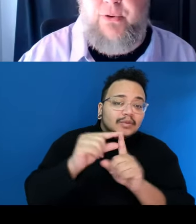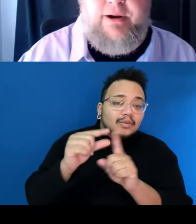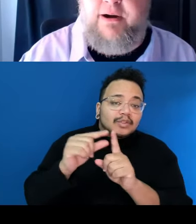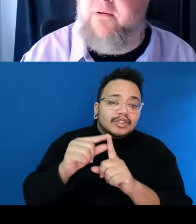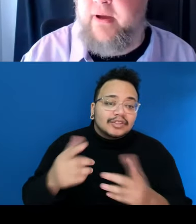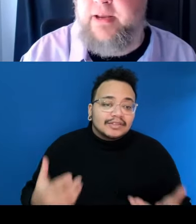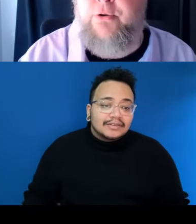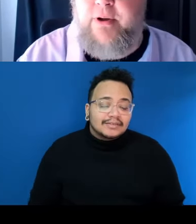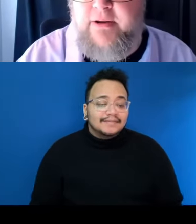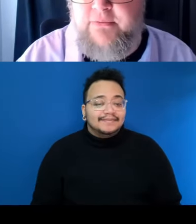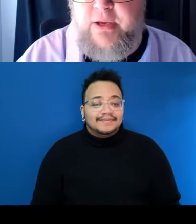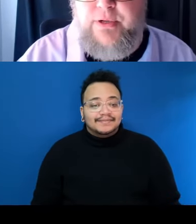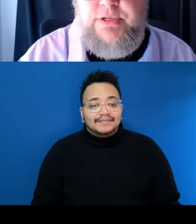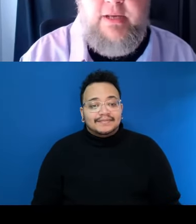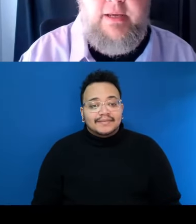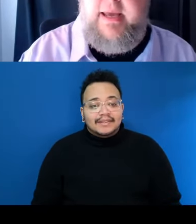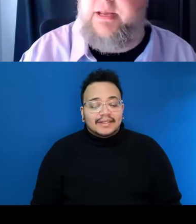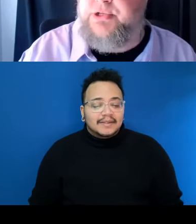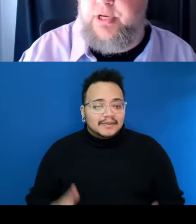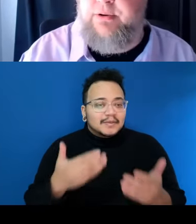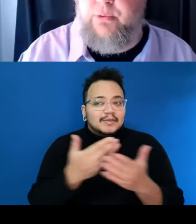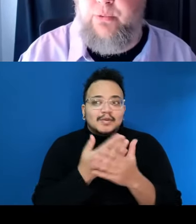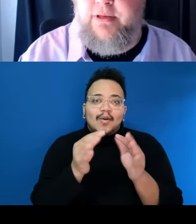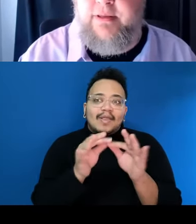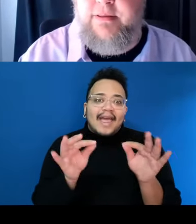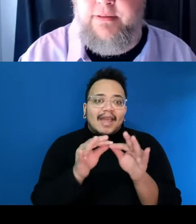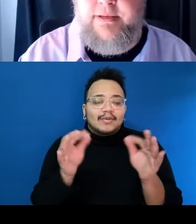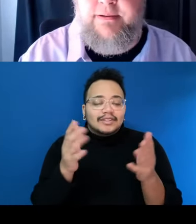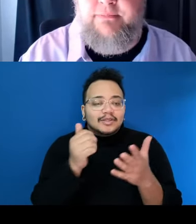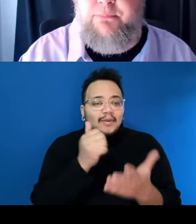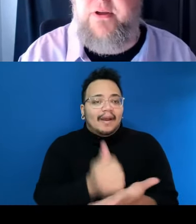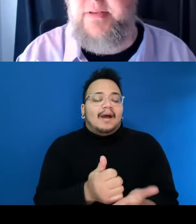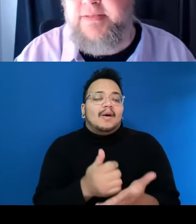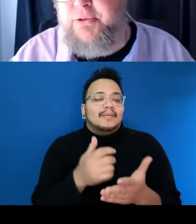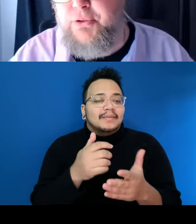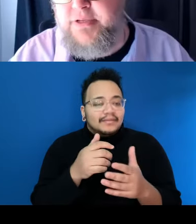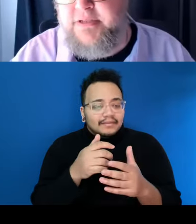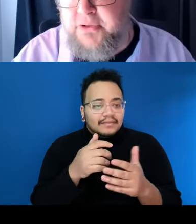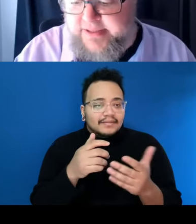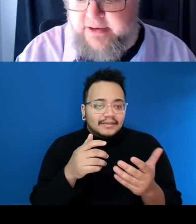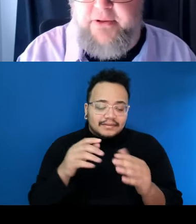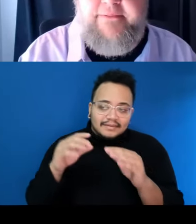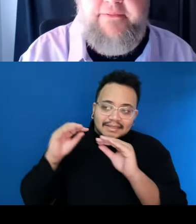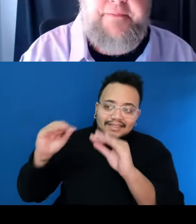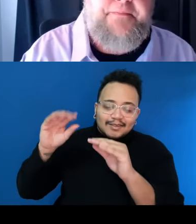who are finding creative language and sharing it with the previously clueless adults in their life.